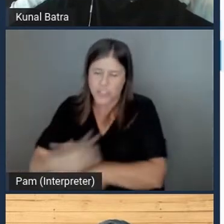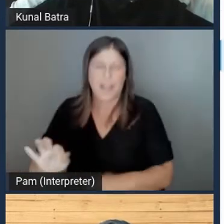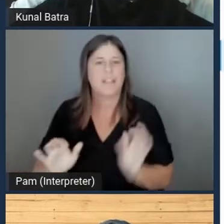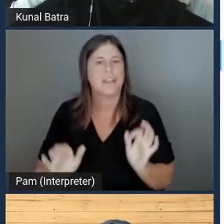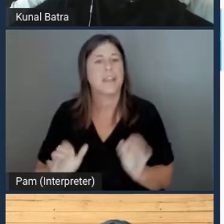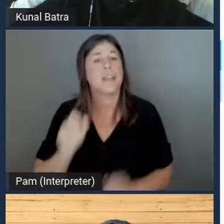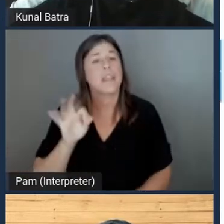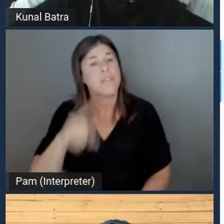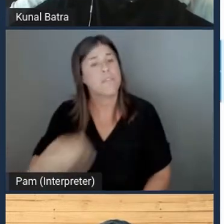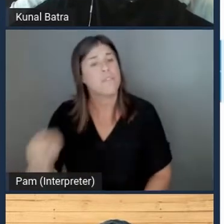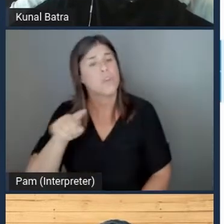And if you see,